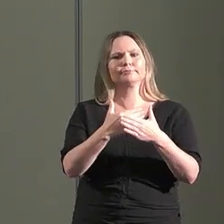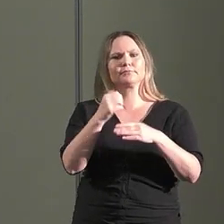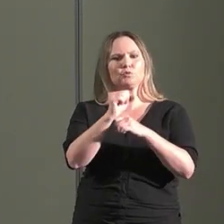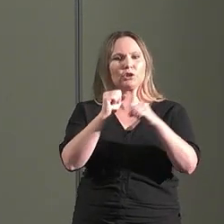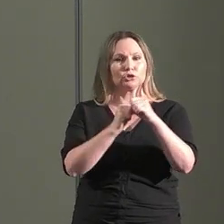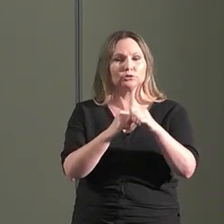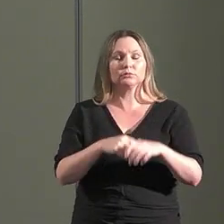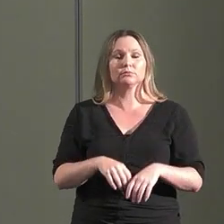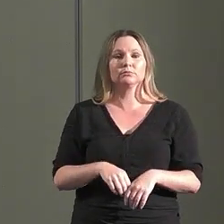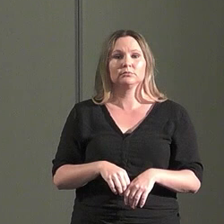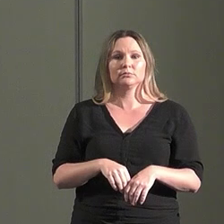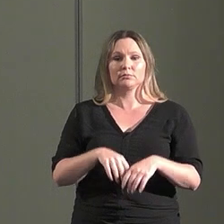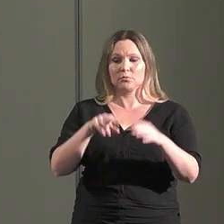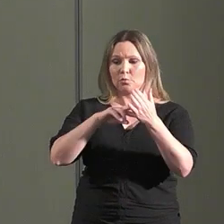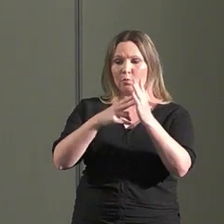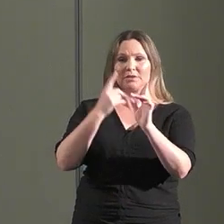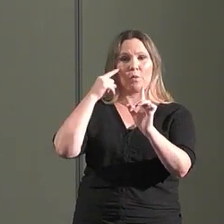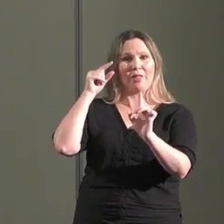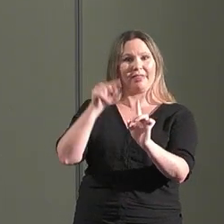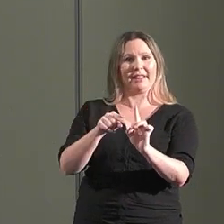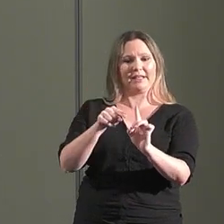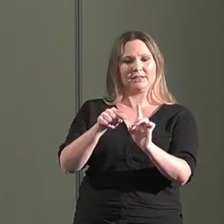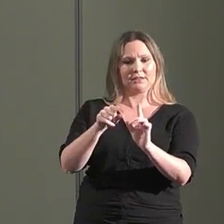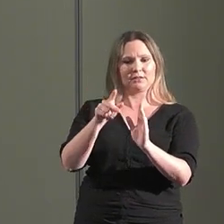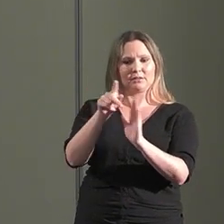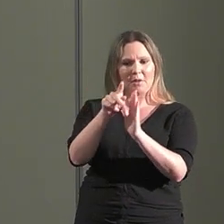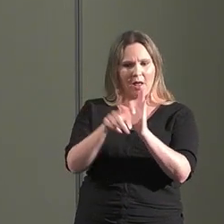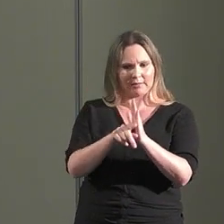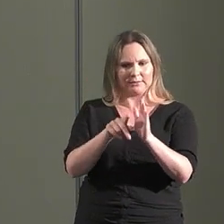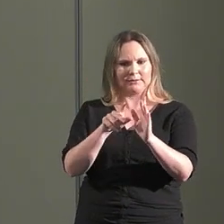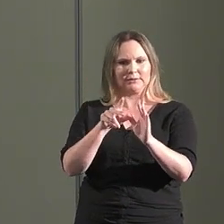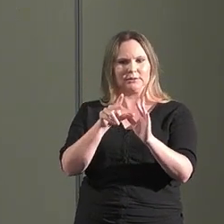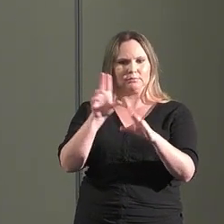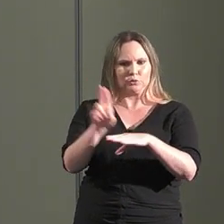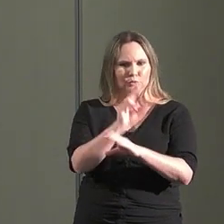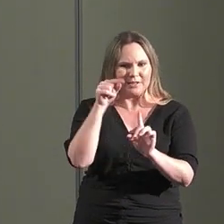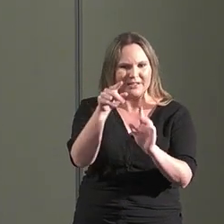Purpose of the policy. And application of the policy and exemptions of the policy.